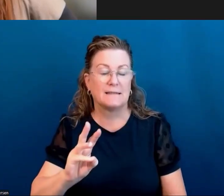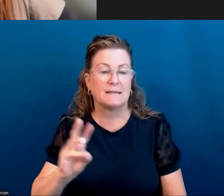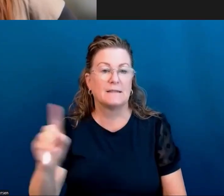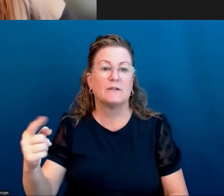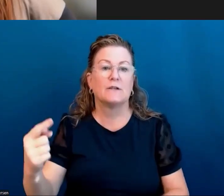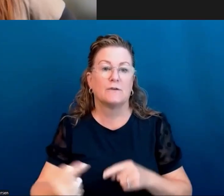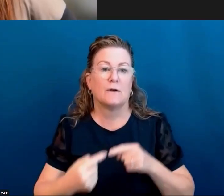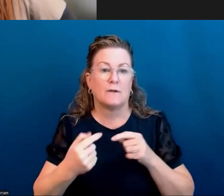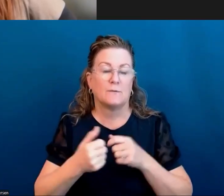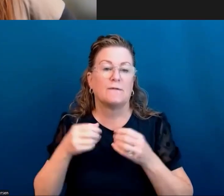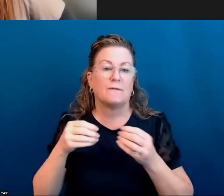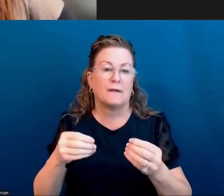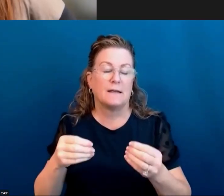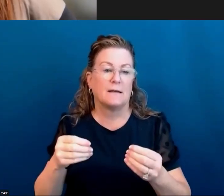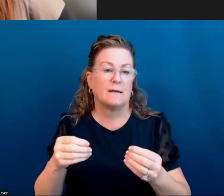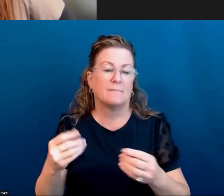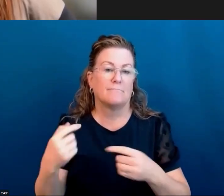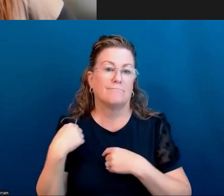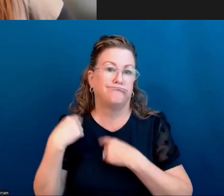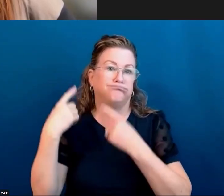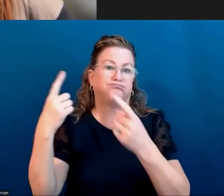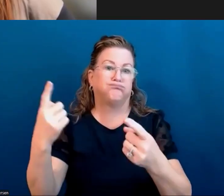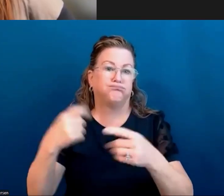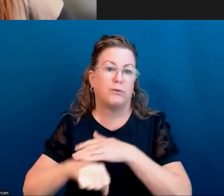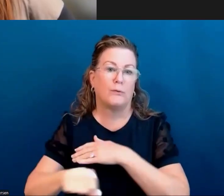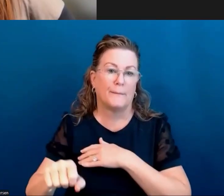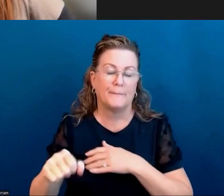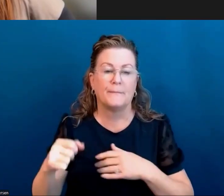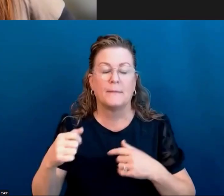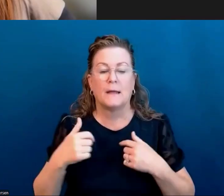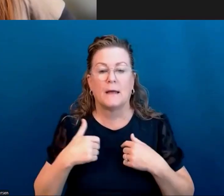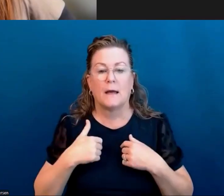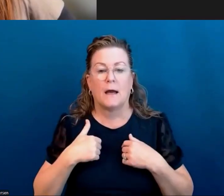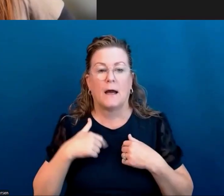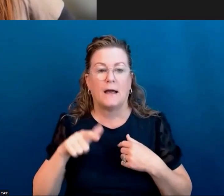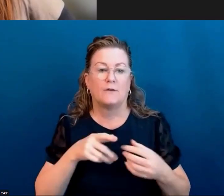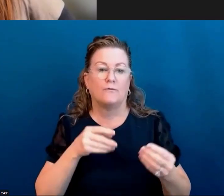with feeding. Like, her whole life, I had to feed her hand,